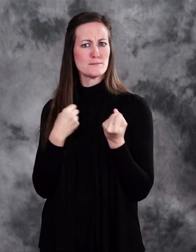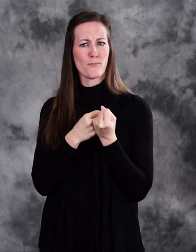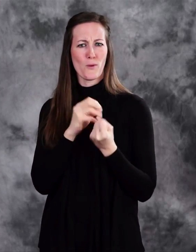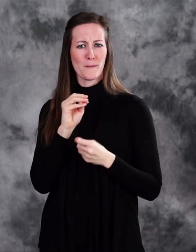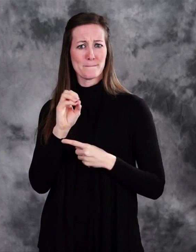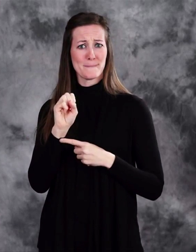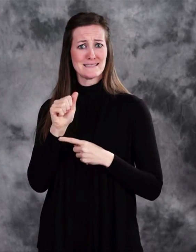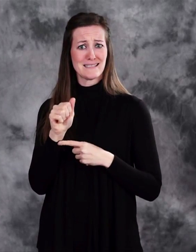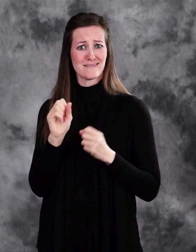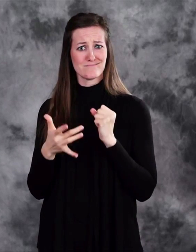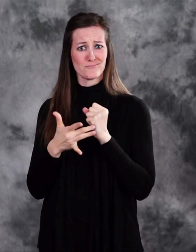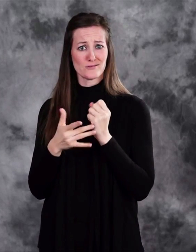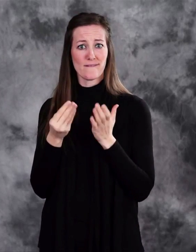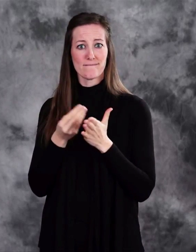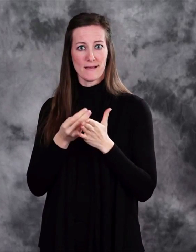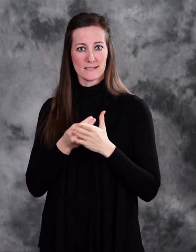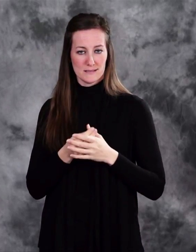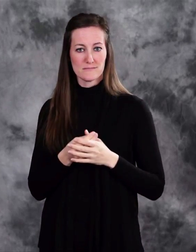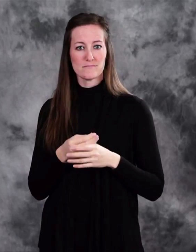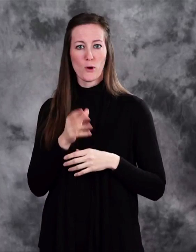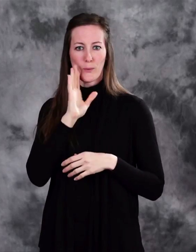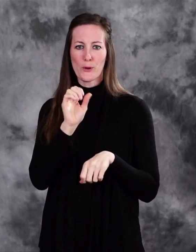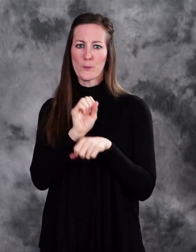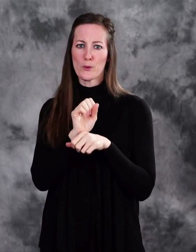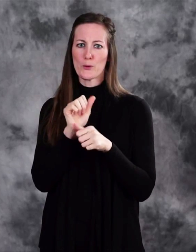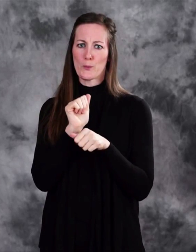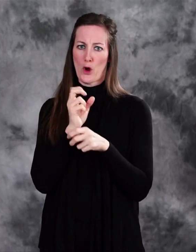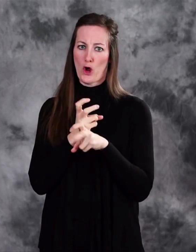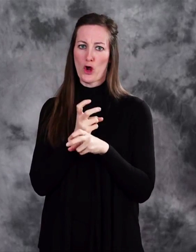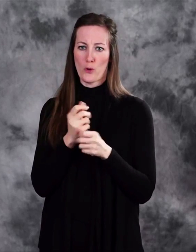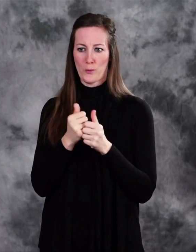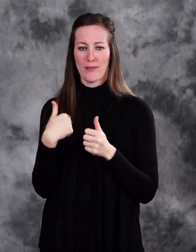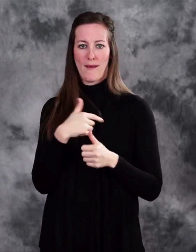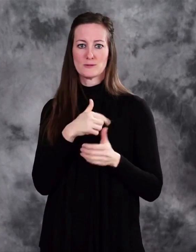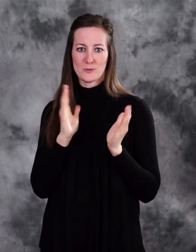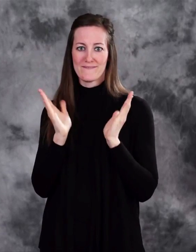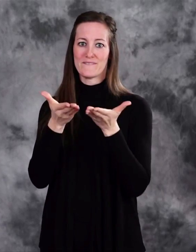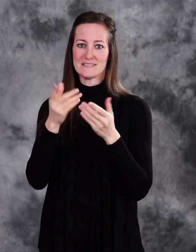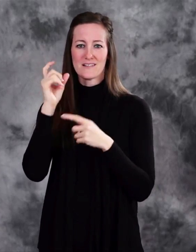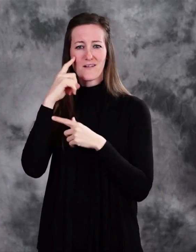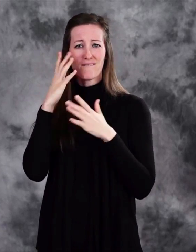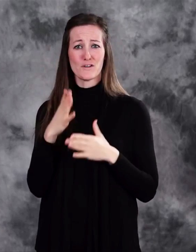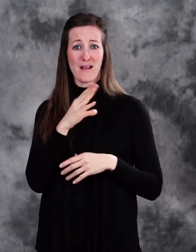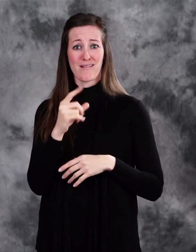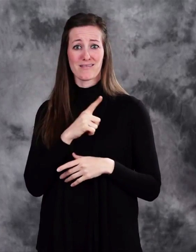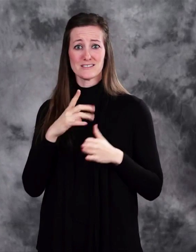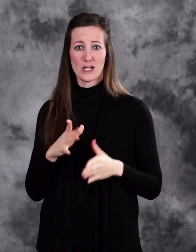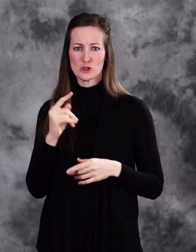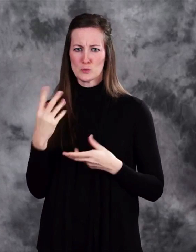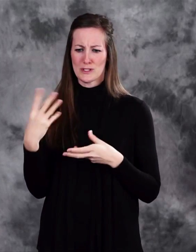the MSA technology funding and will work hard to convince the Governor and legislature